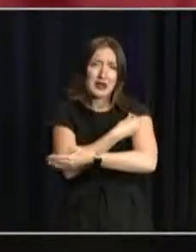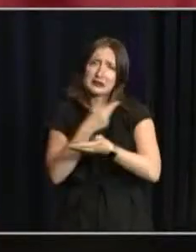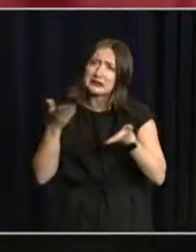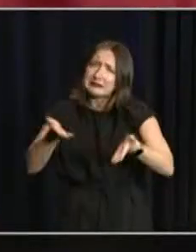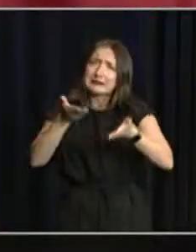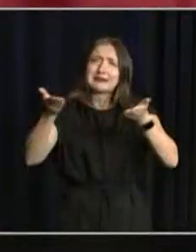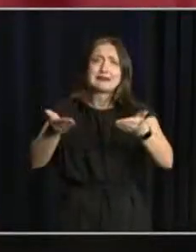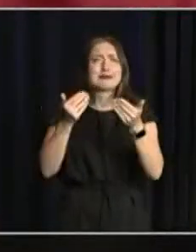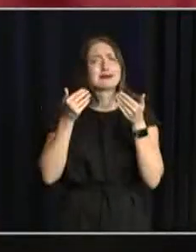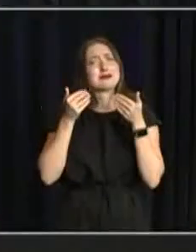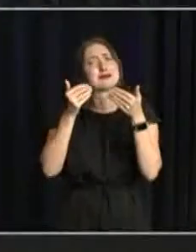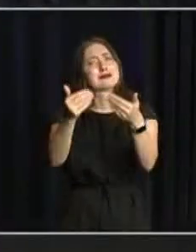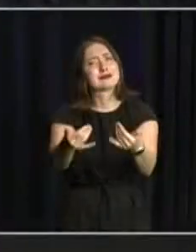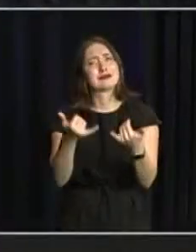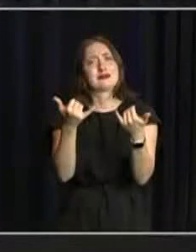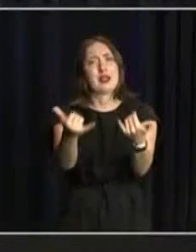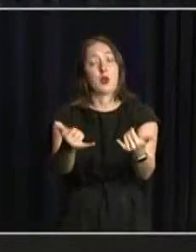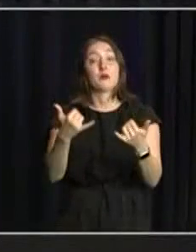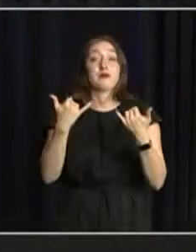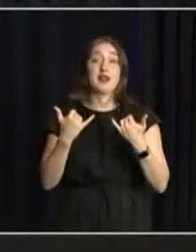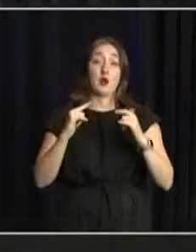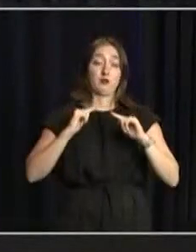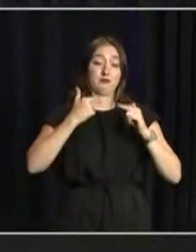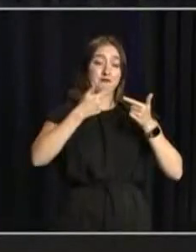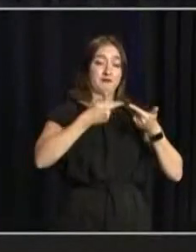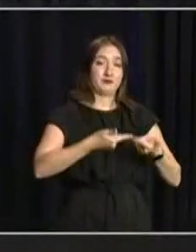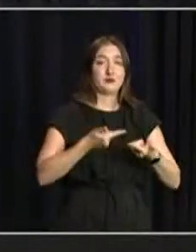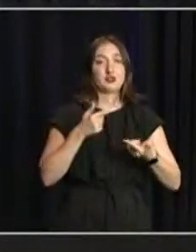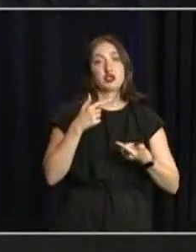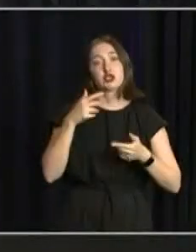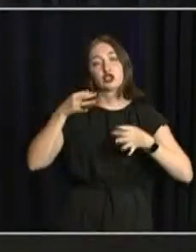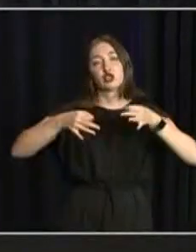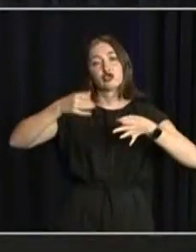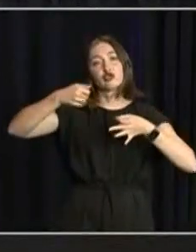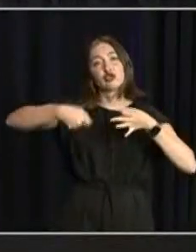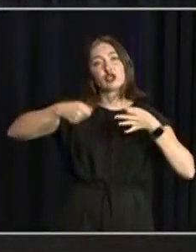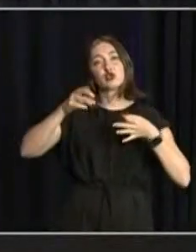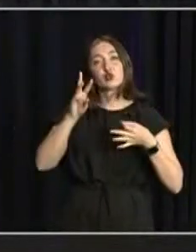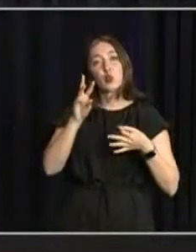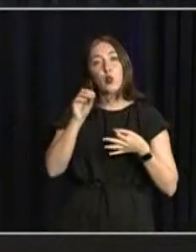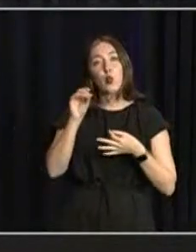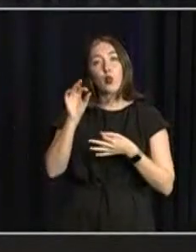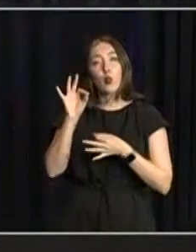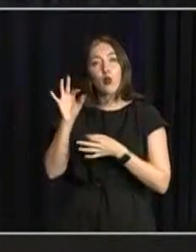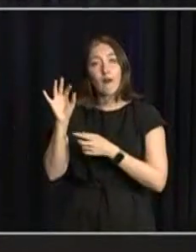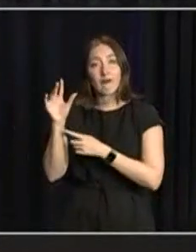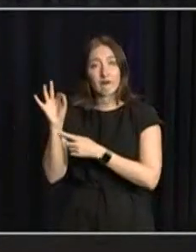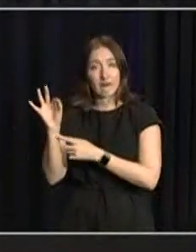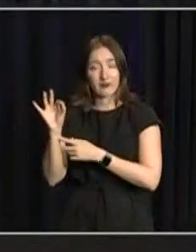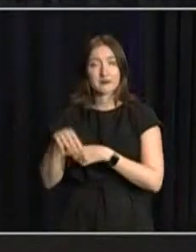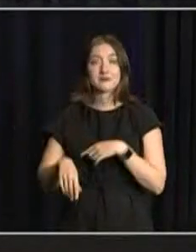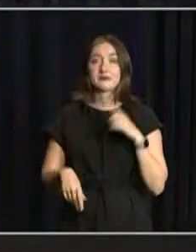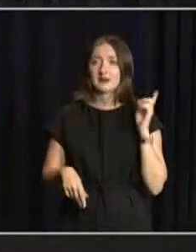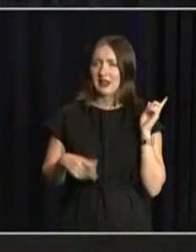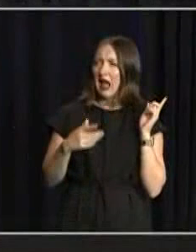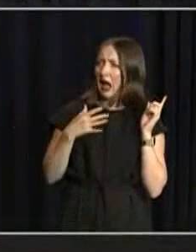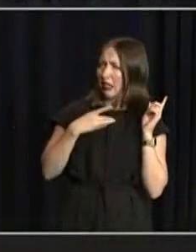let me turn it over to Judge Wolf. Yeah, I like that term. Knockout punch. There's only one way we're going to get it there, like say we've still